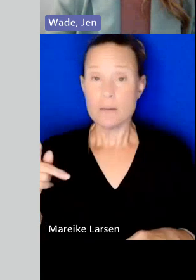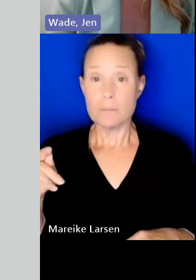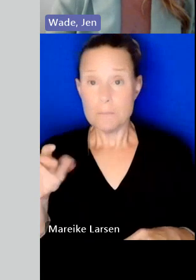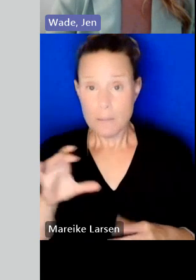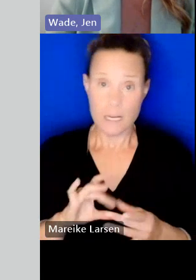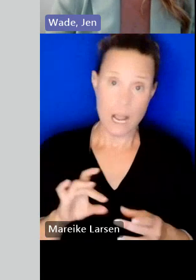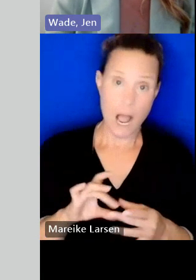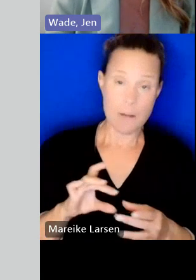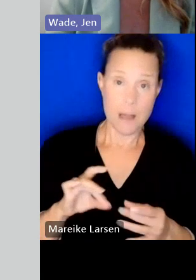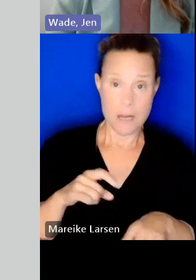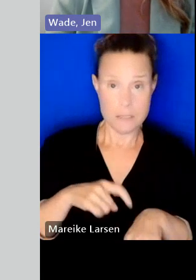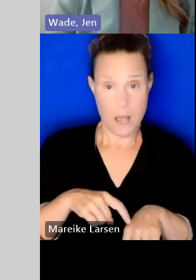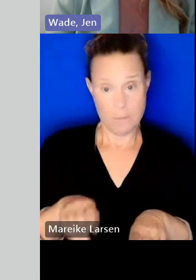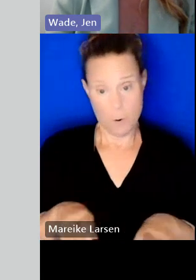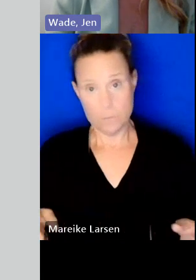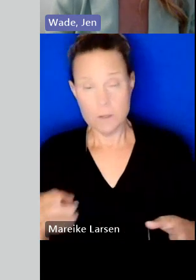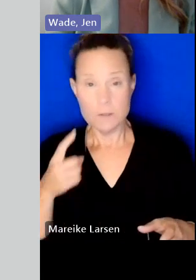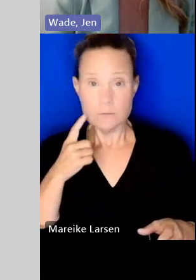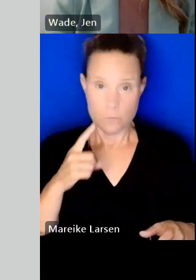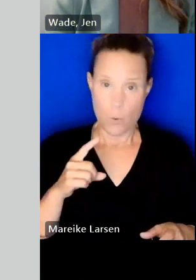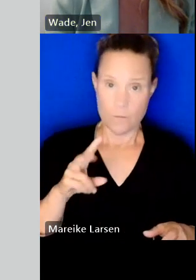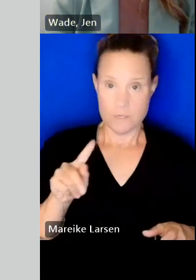comment window on VTB to final proposal will open.